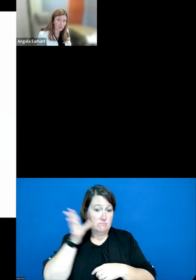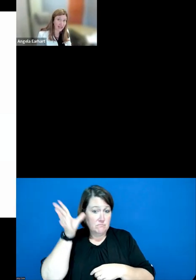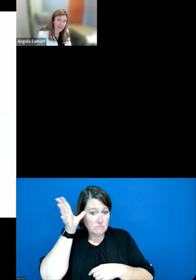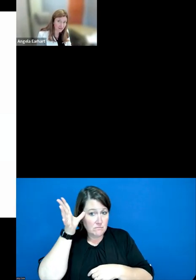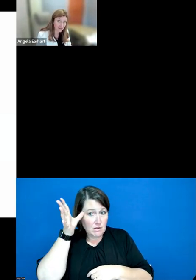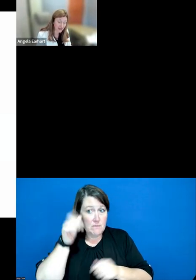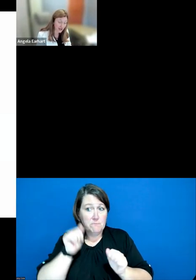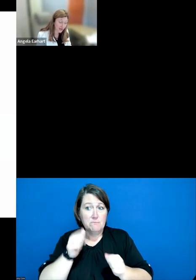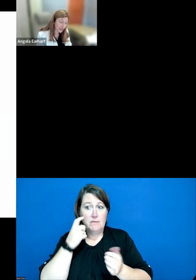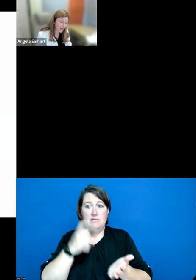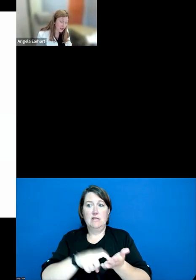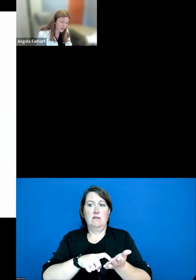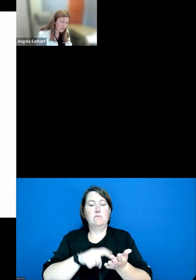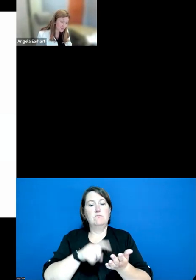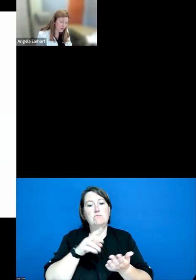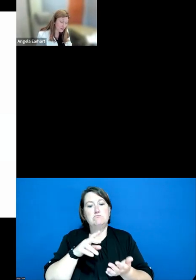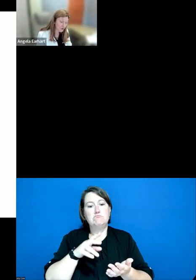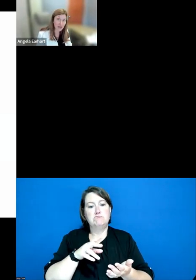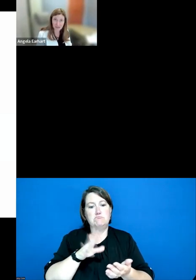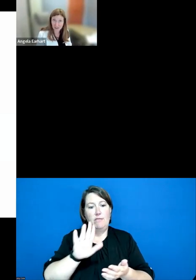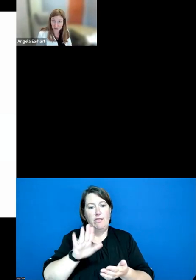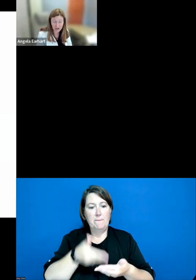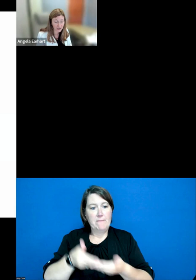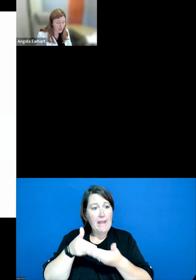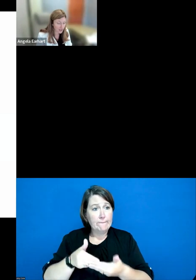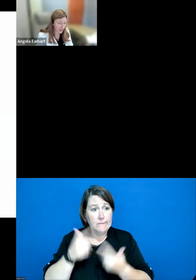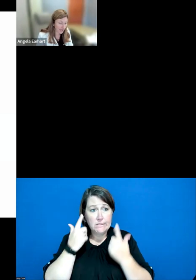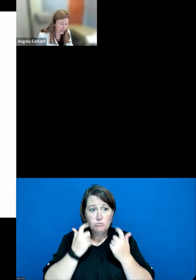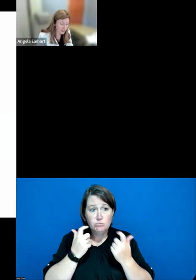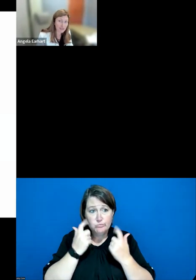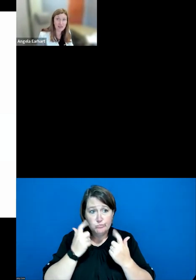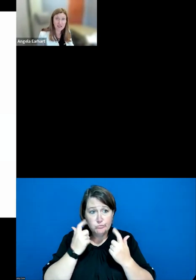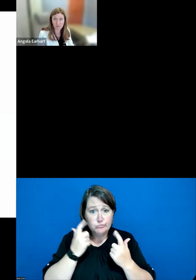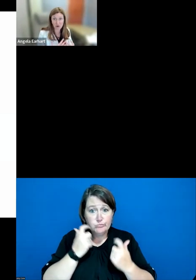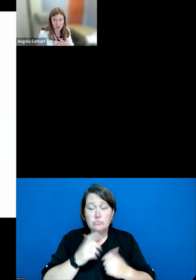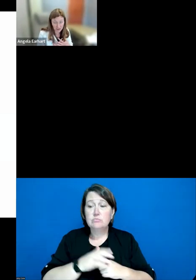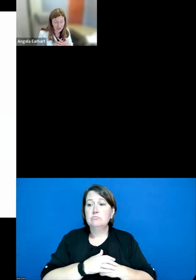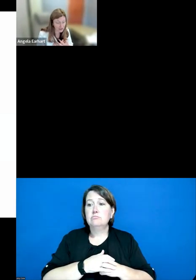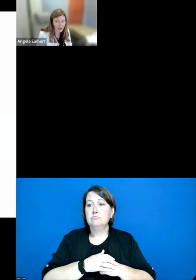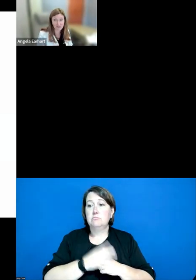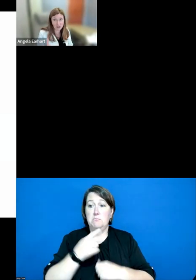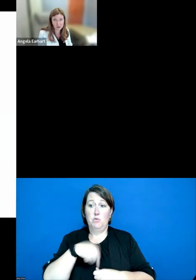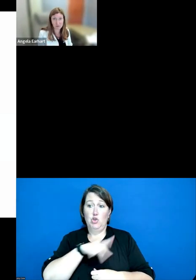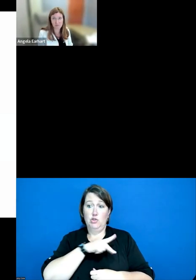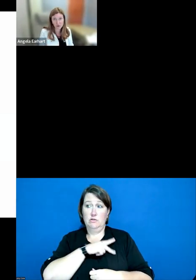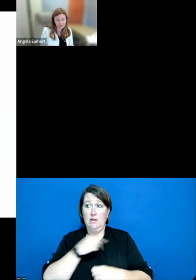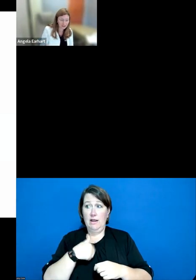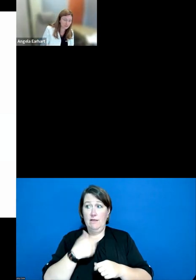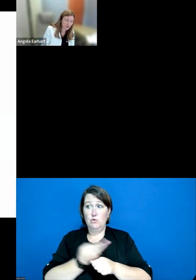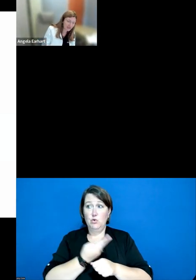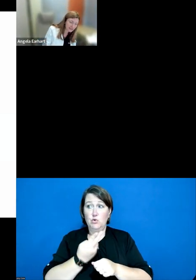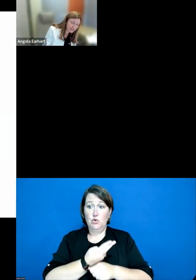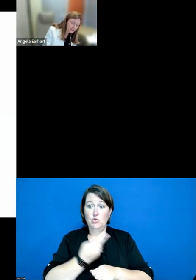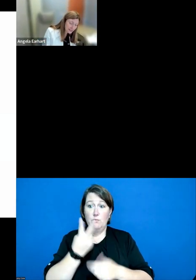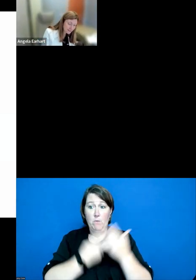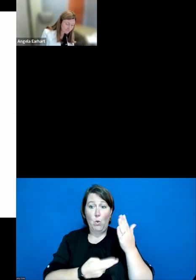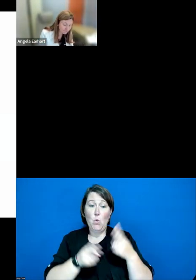able to identify their babies crying. And at personally, I have used both of these products.